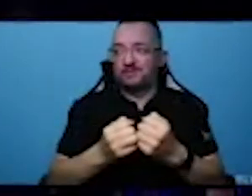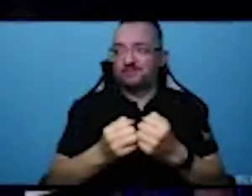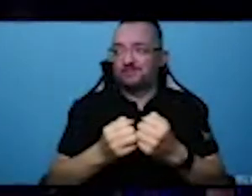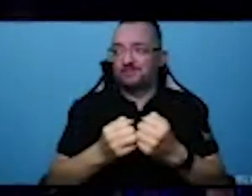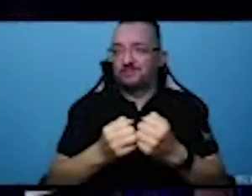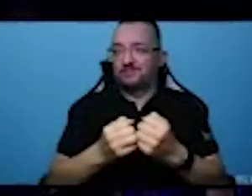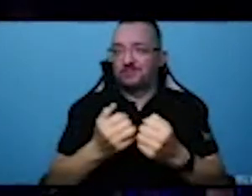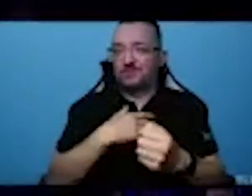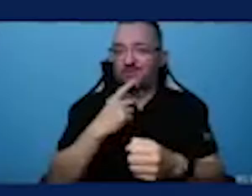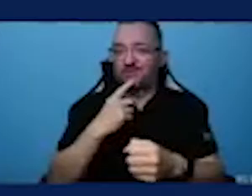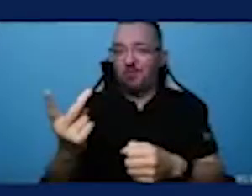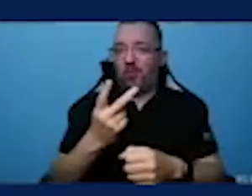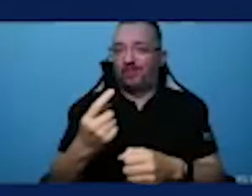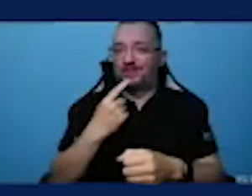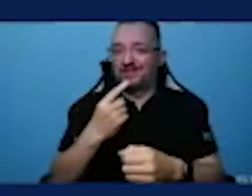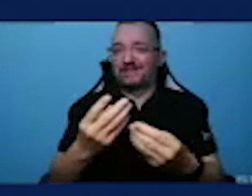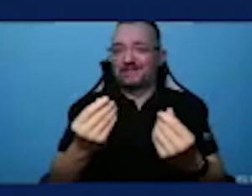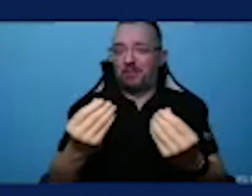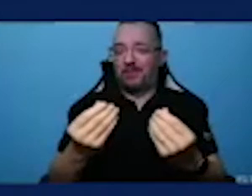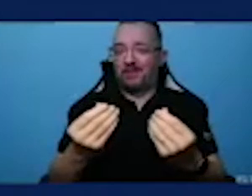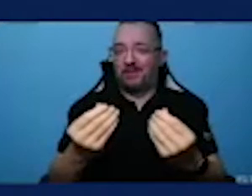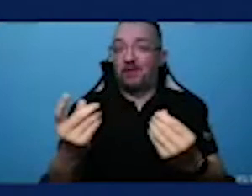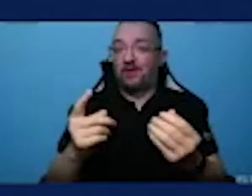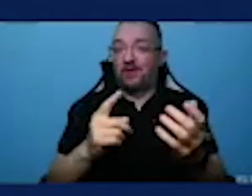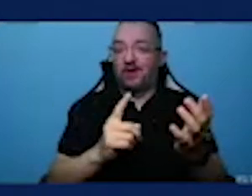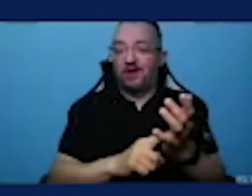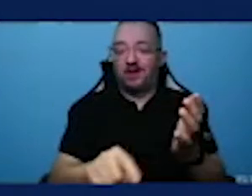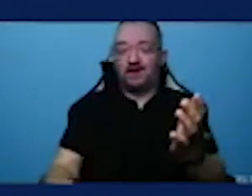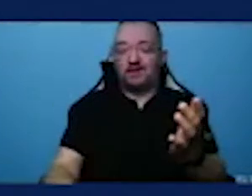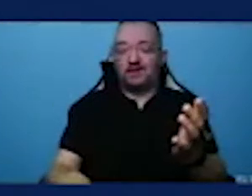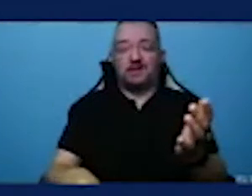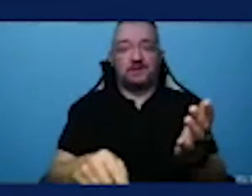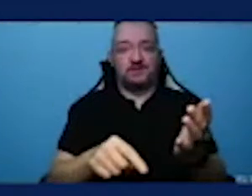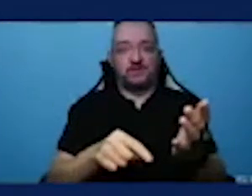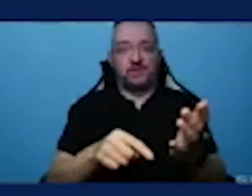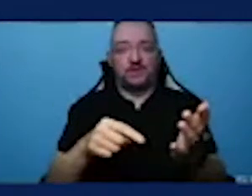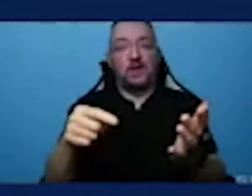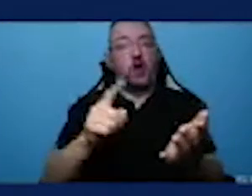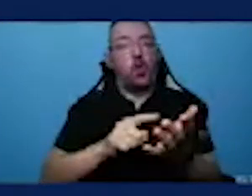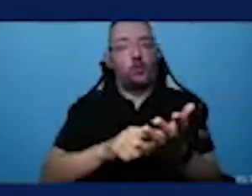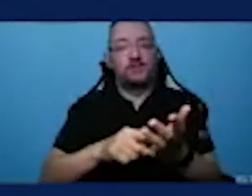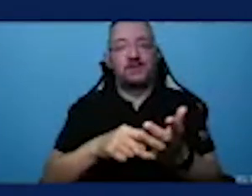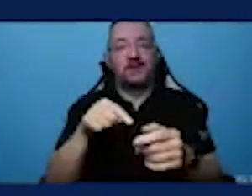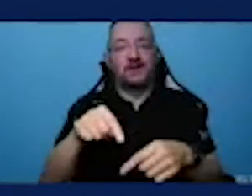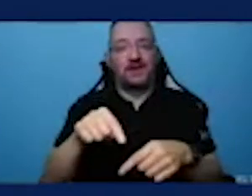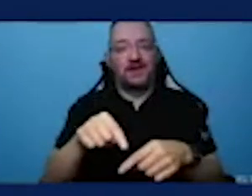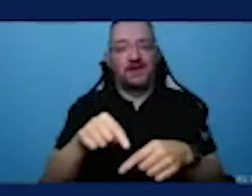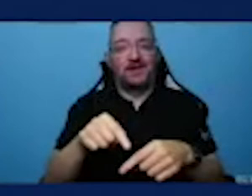them to say something rather. Louise is National Director at the Institute of Directors Scotland, and formerly Chief Executive of Young Scot.